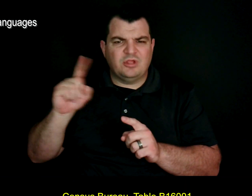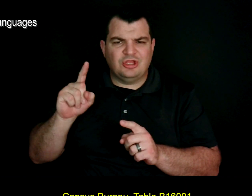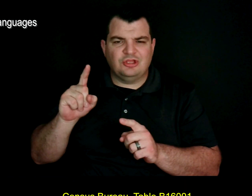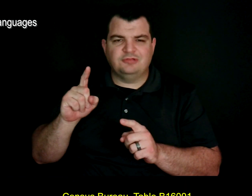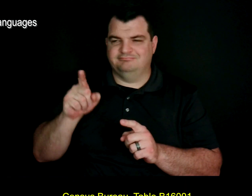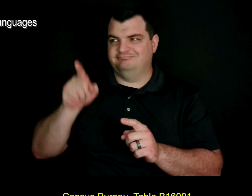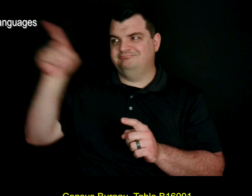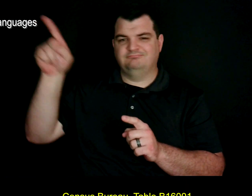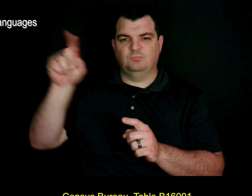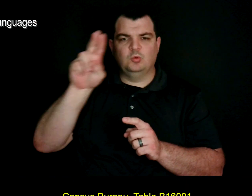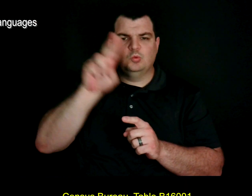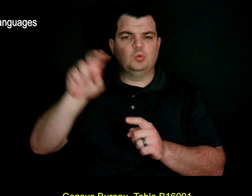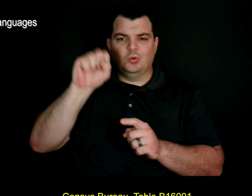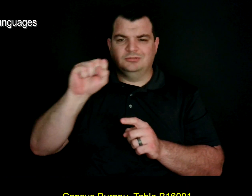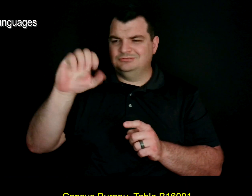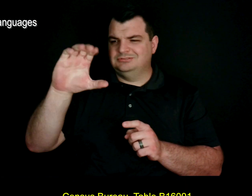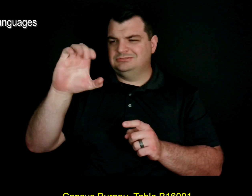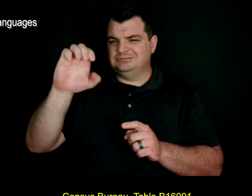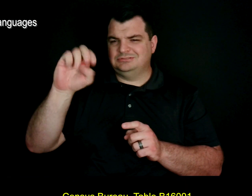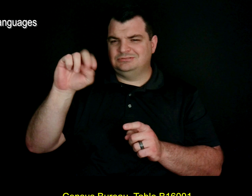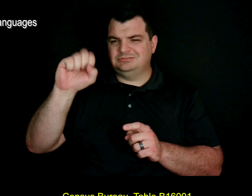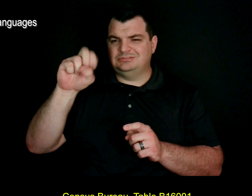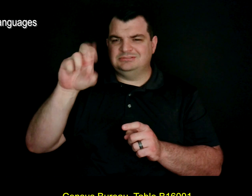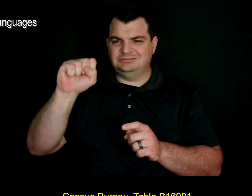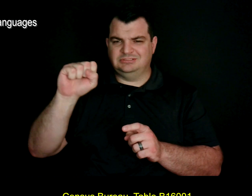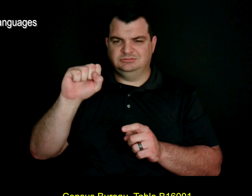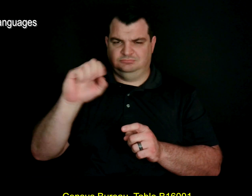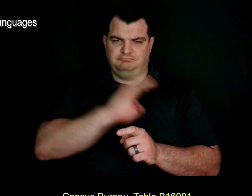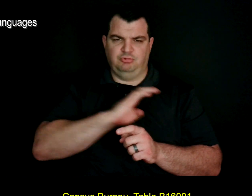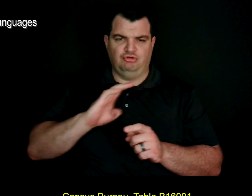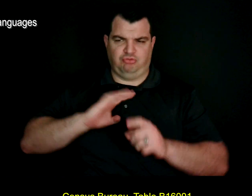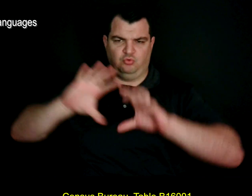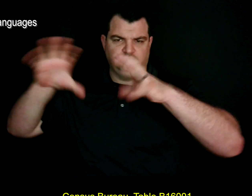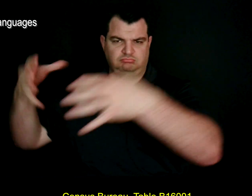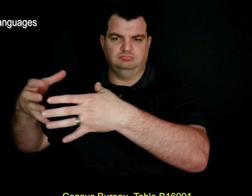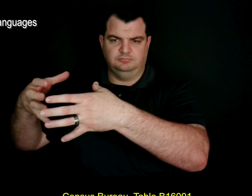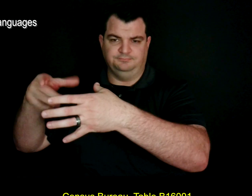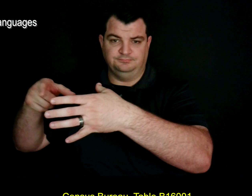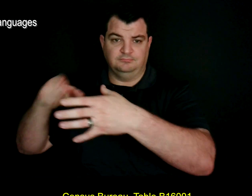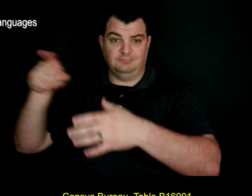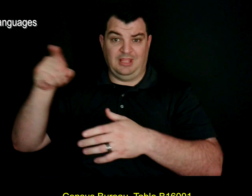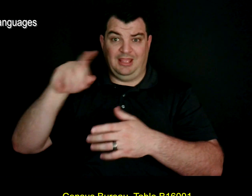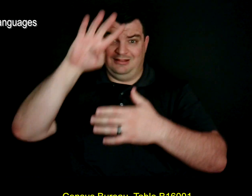Census Bureau, Table B16001,